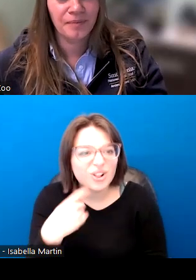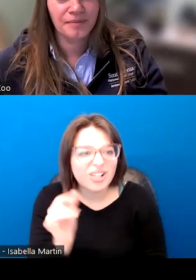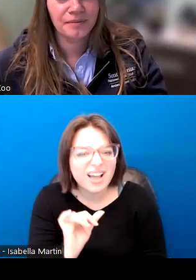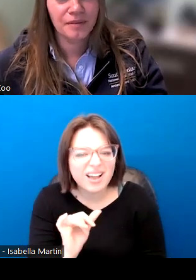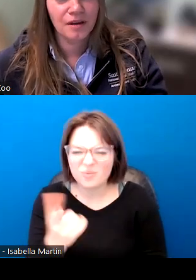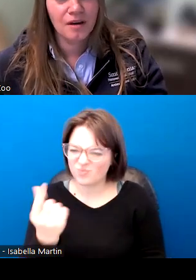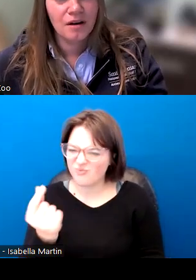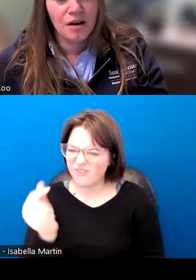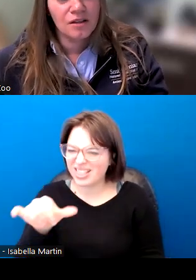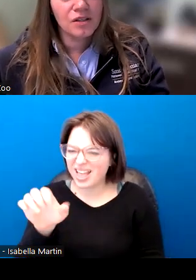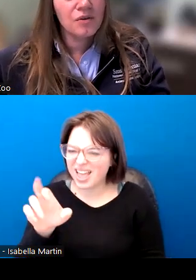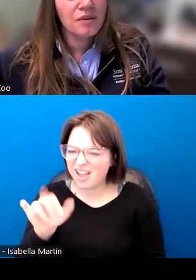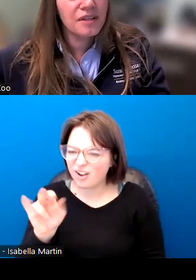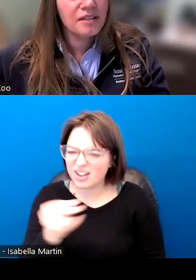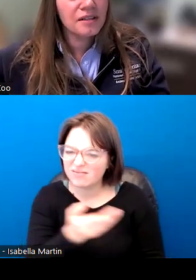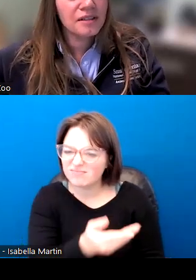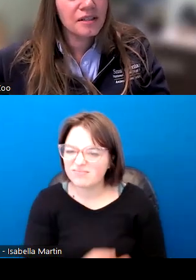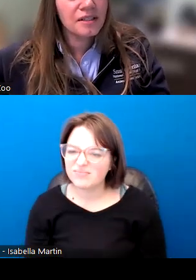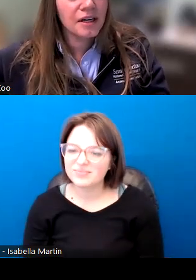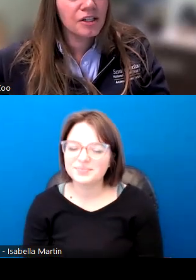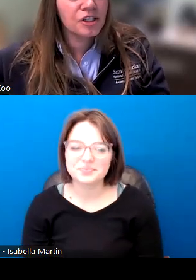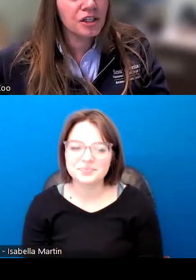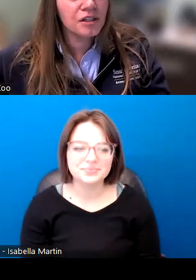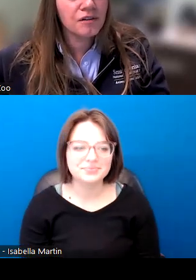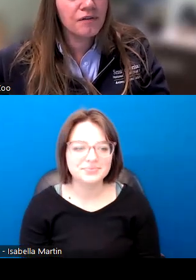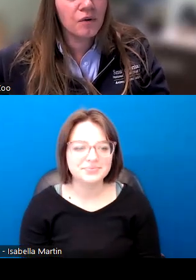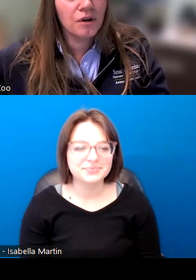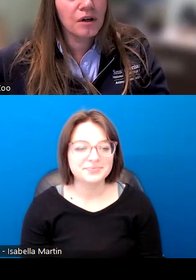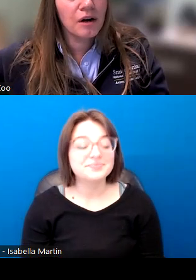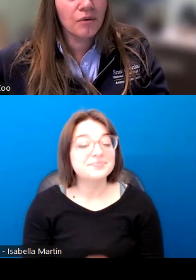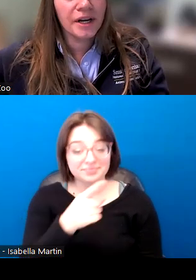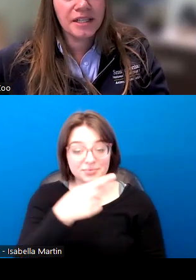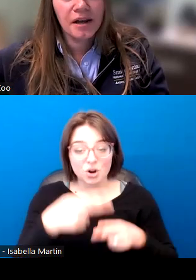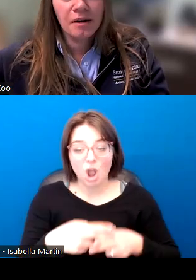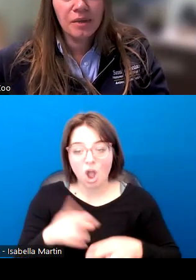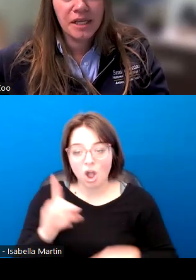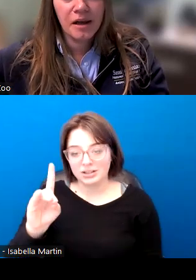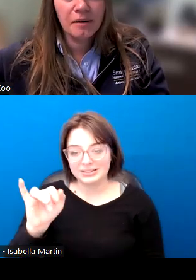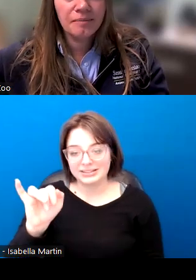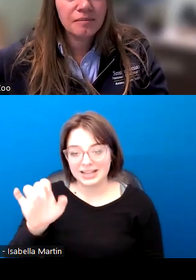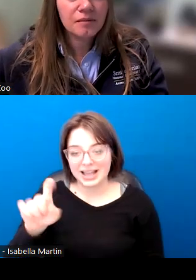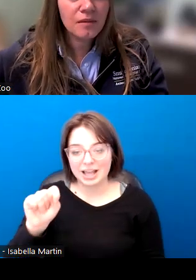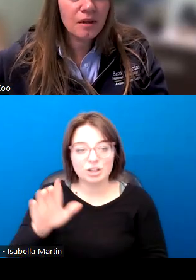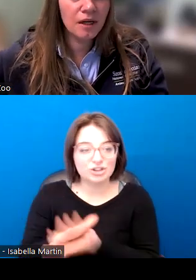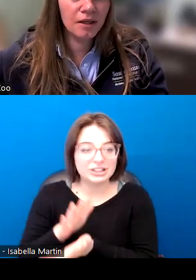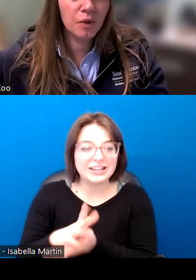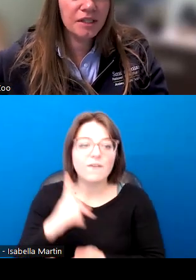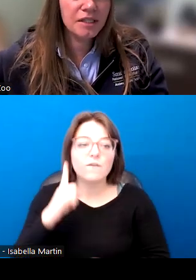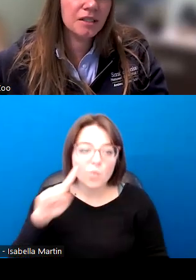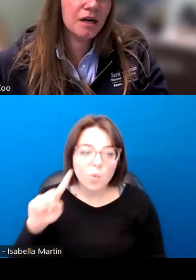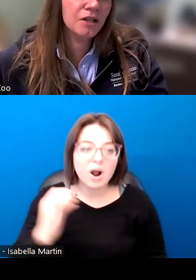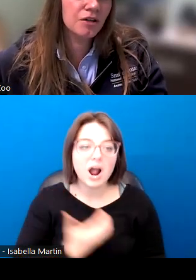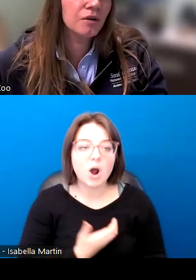at here Erin. >>Erin: So this is a diet sheet for our Orangutang Batang and what this is telling you